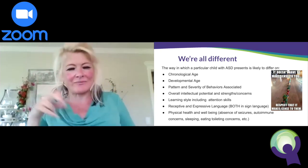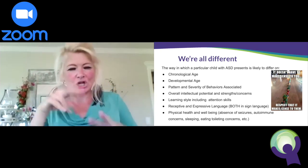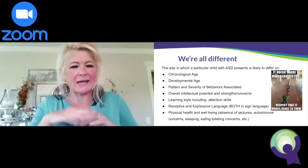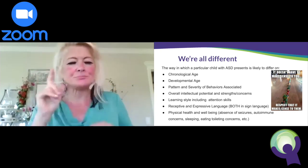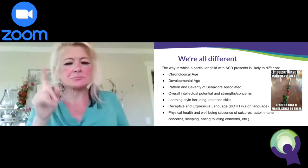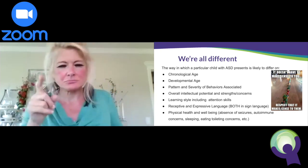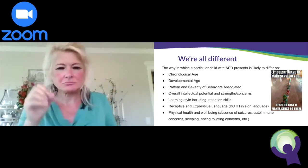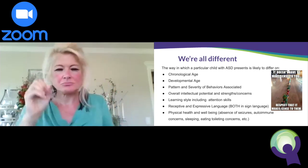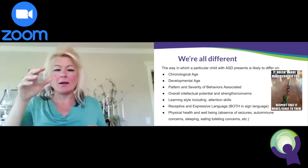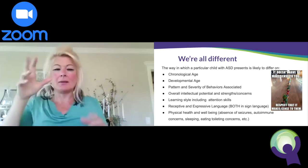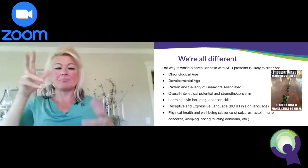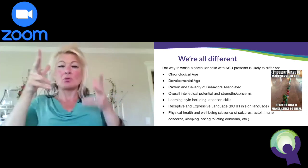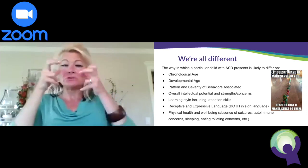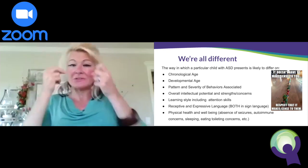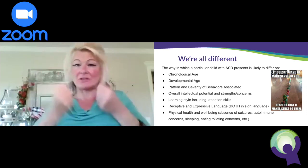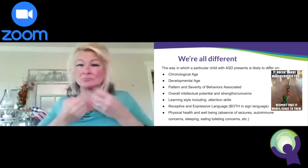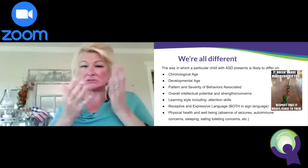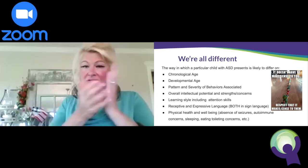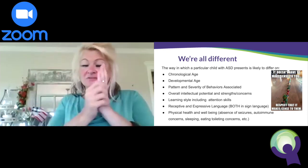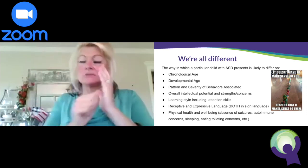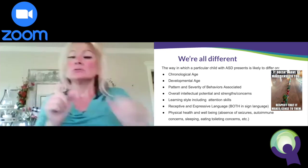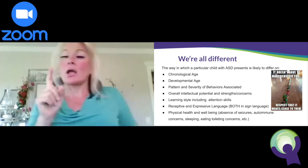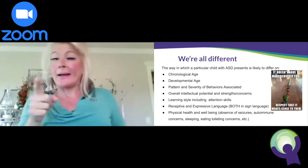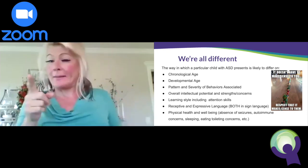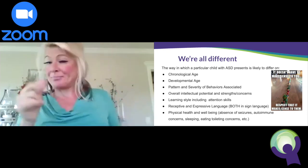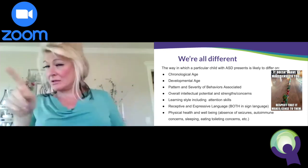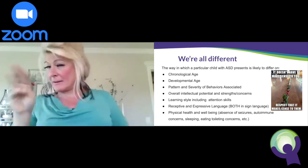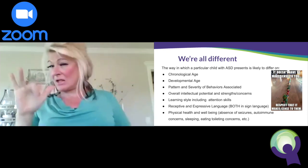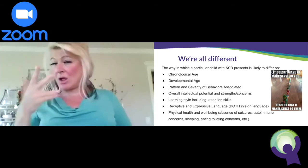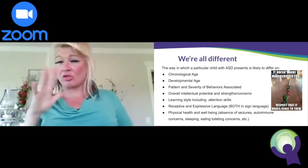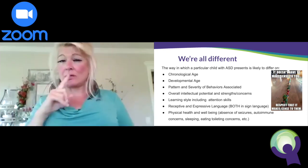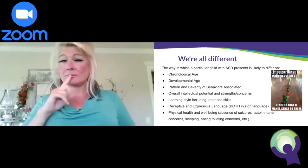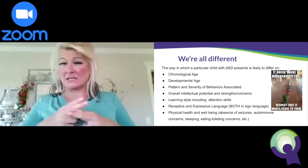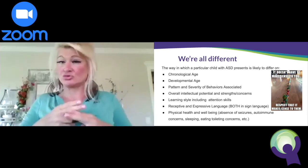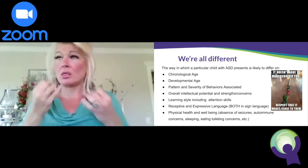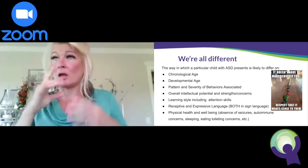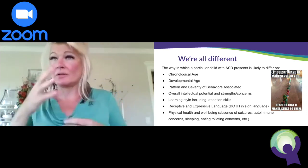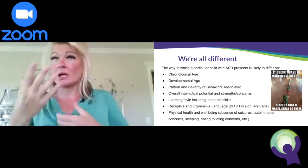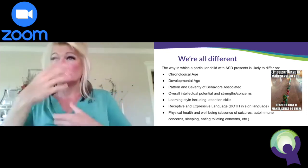Is there a different approach that needs to be considered? So their receptive and expressive skills,